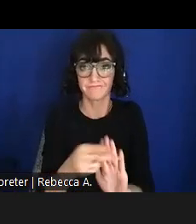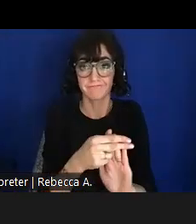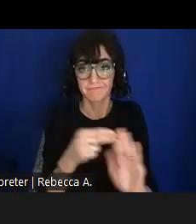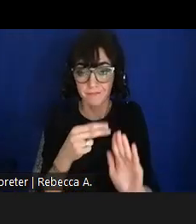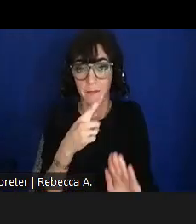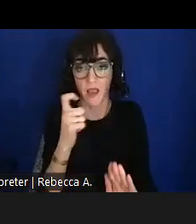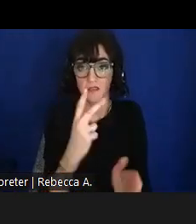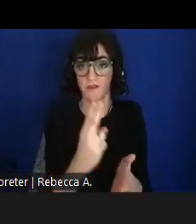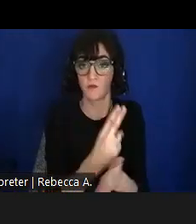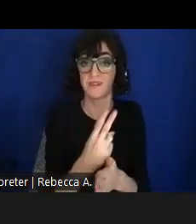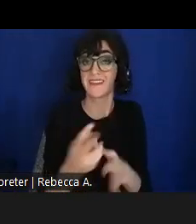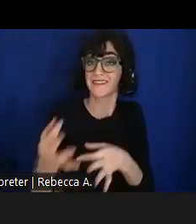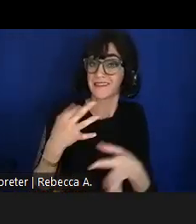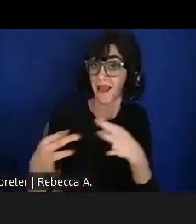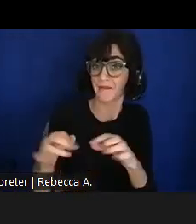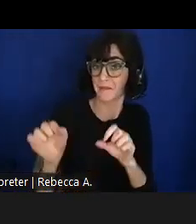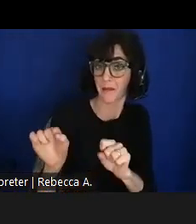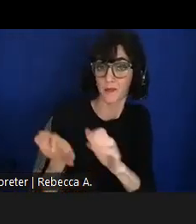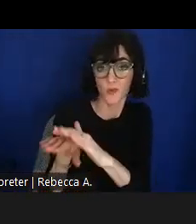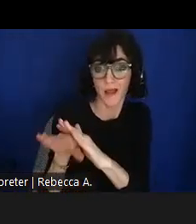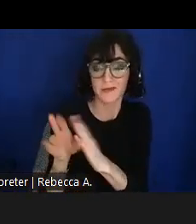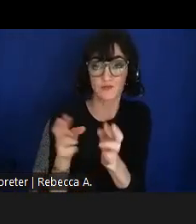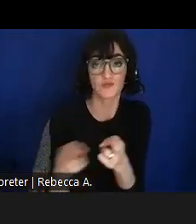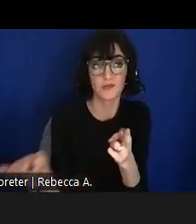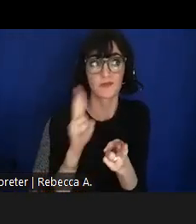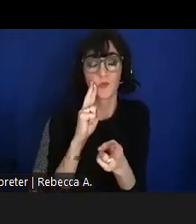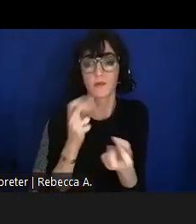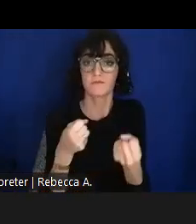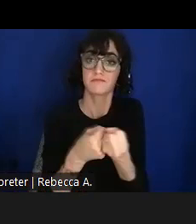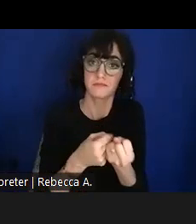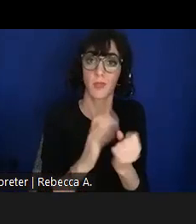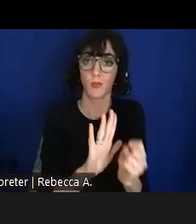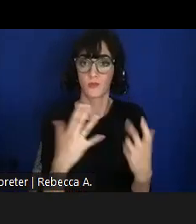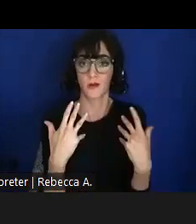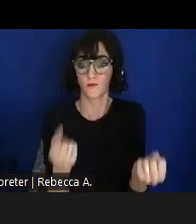resources that will help them with substance use and people of color are much more likely